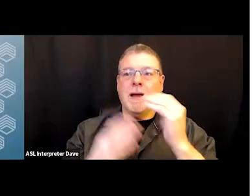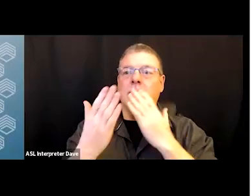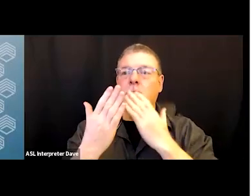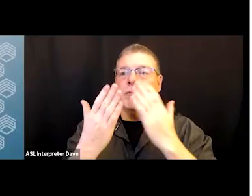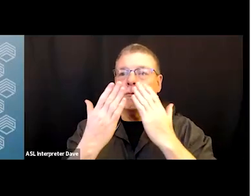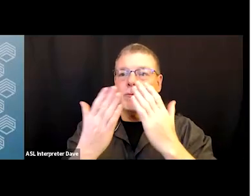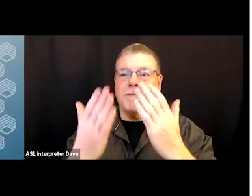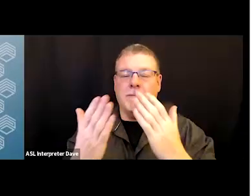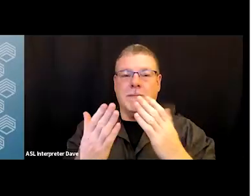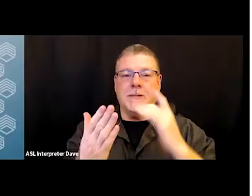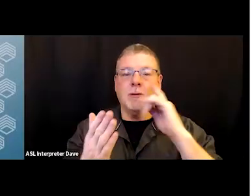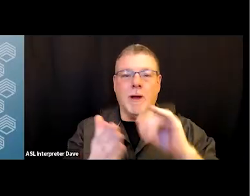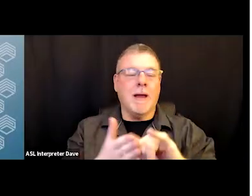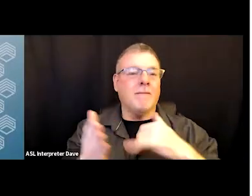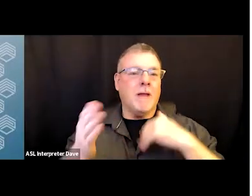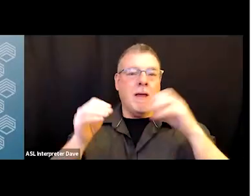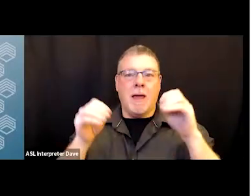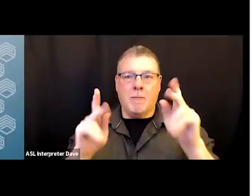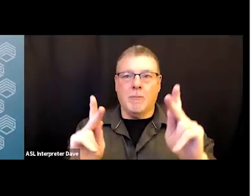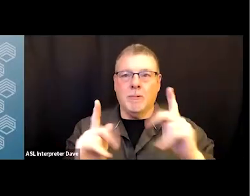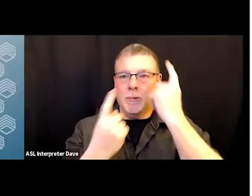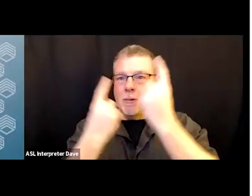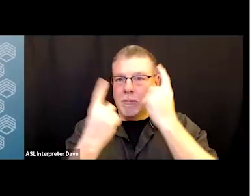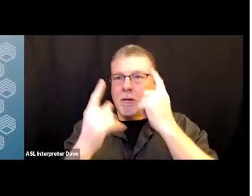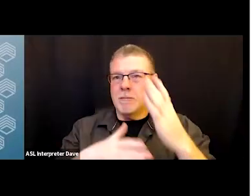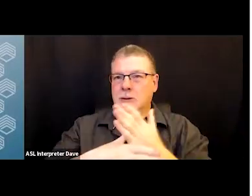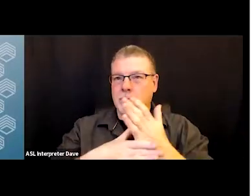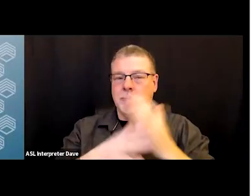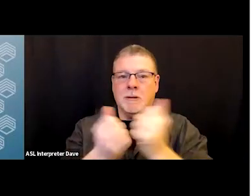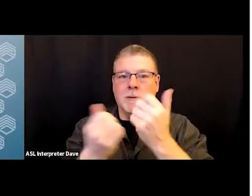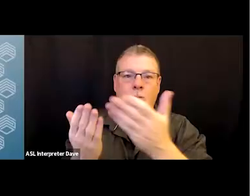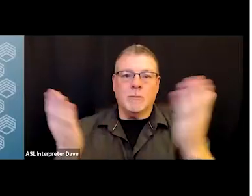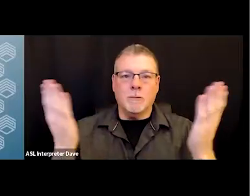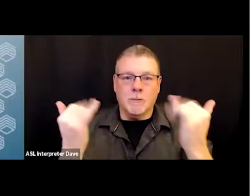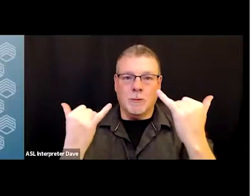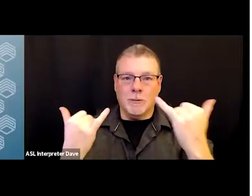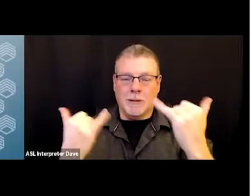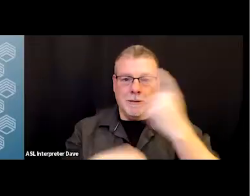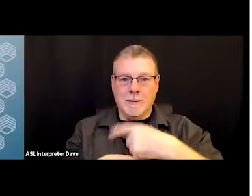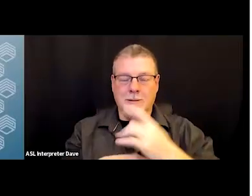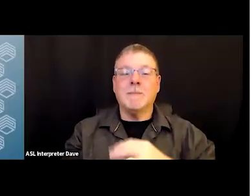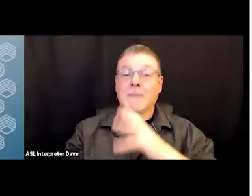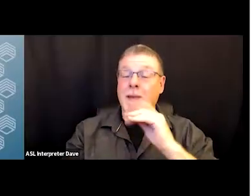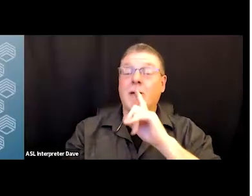to have the opportunity to share some thoughts with you today, and really appreciate this opportunity